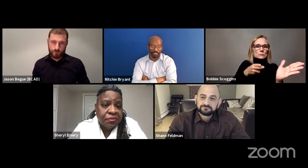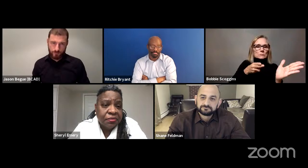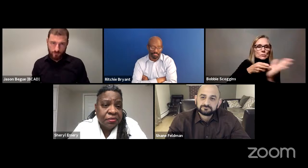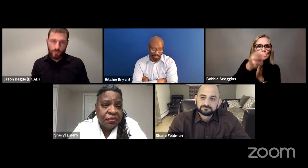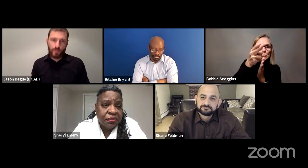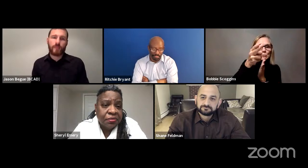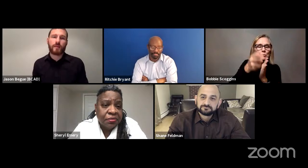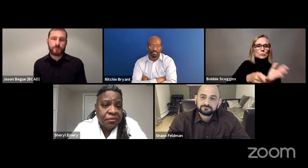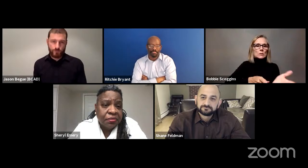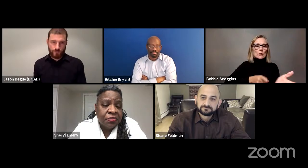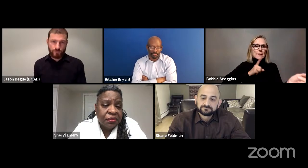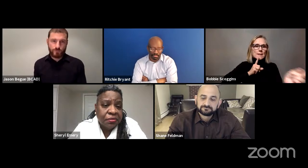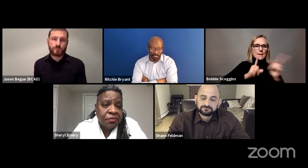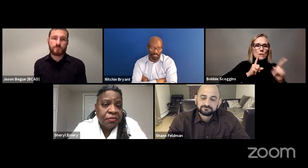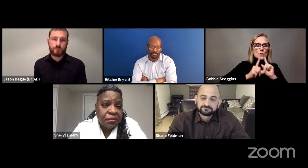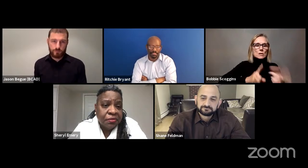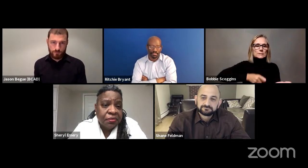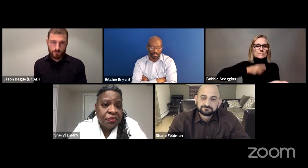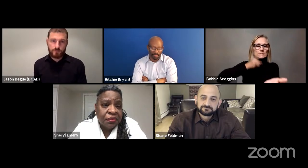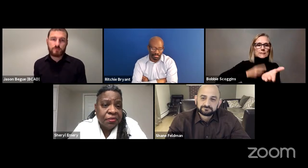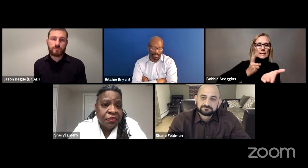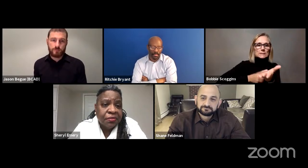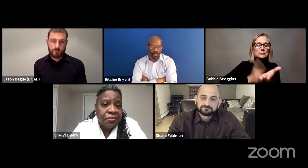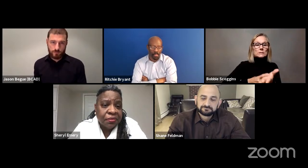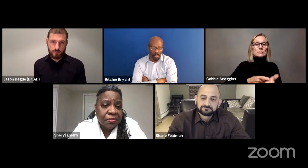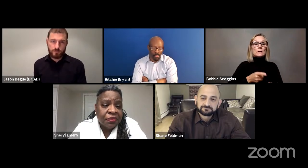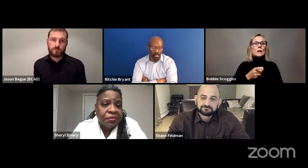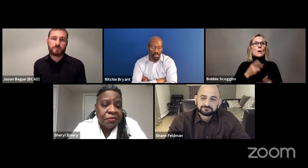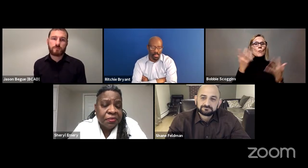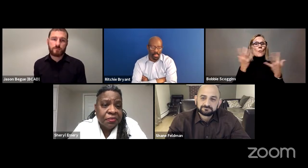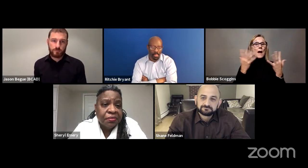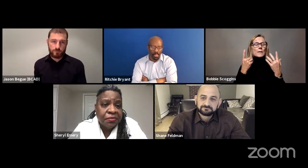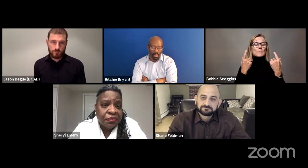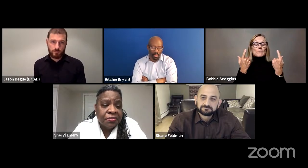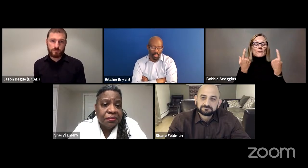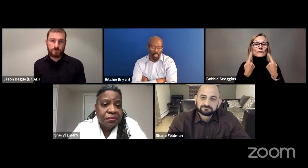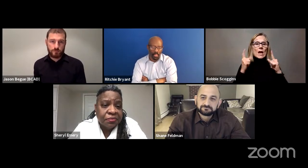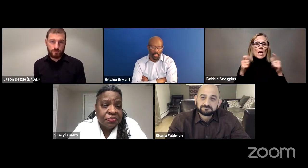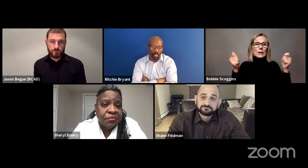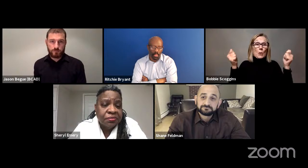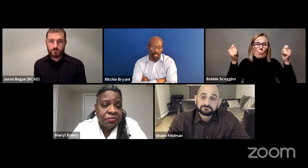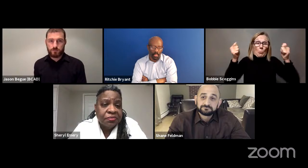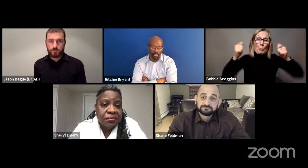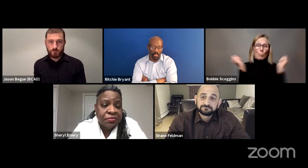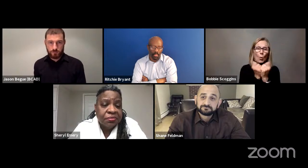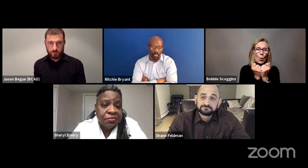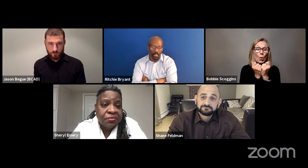is egos have to be removed from the conversation. We need a transparent dialogue and discussion.